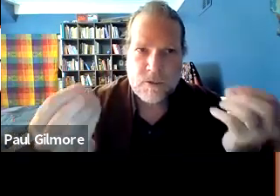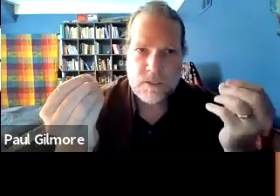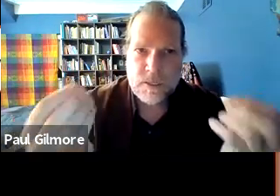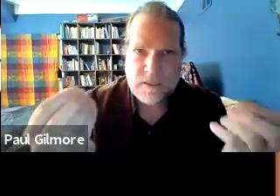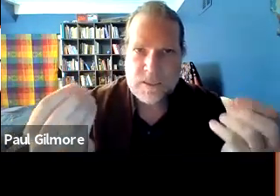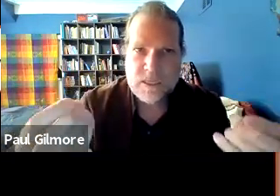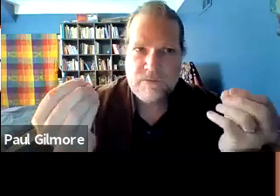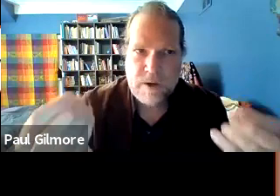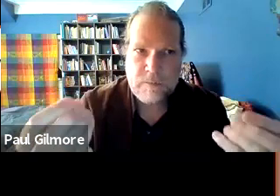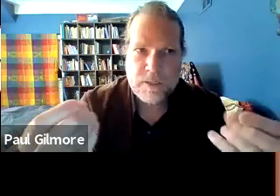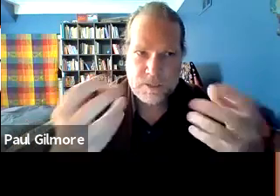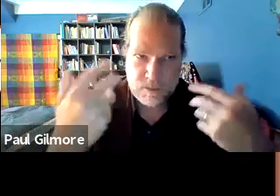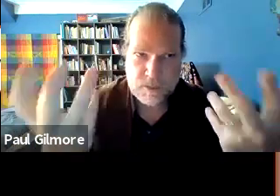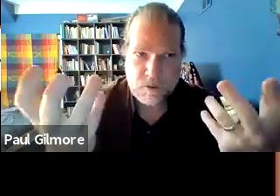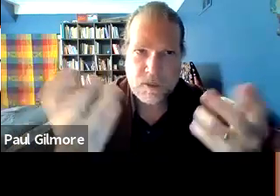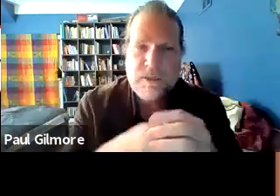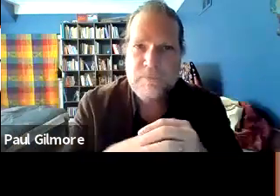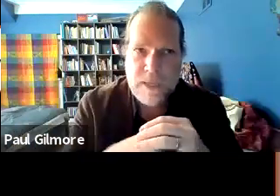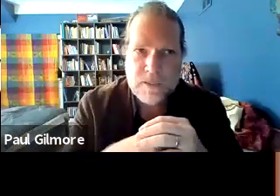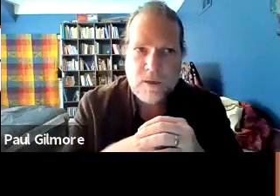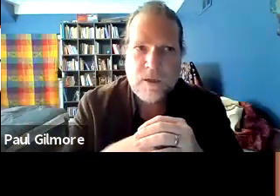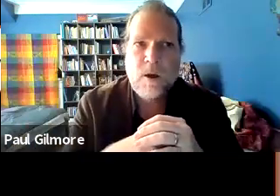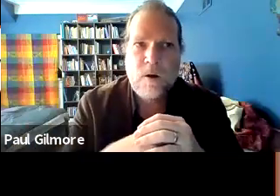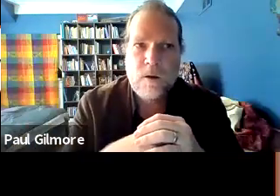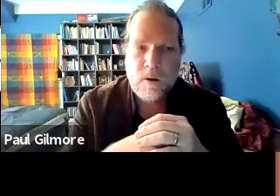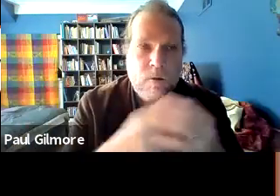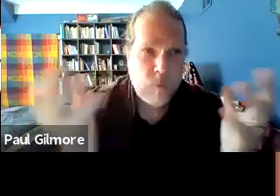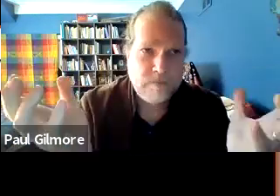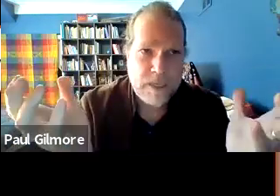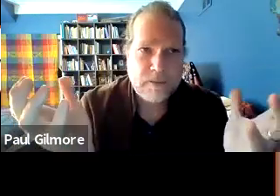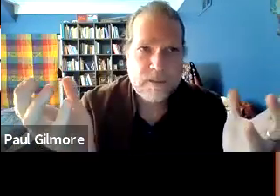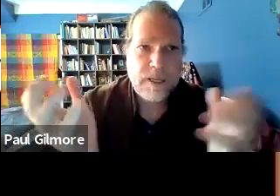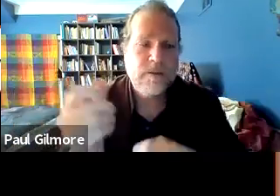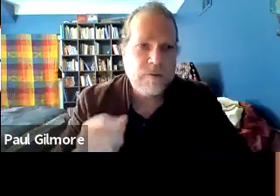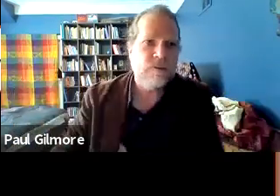century, the United States very much historically meant all white men, I know that